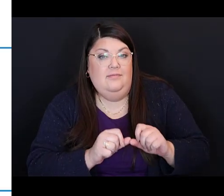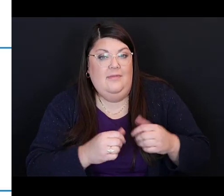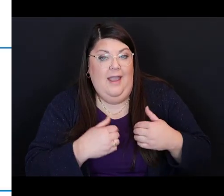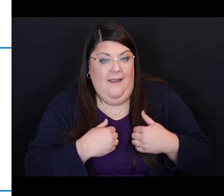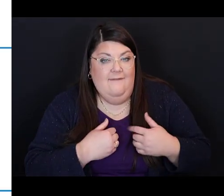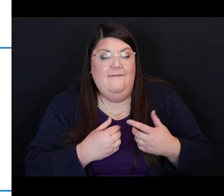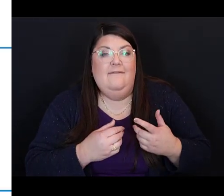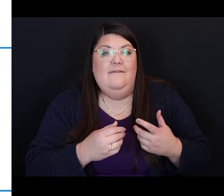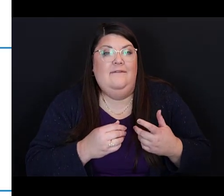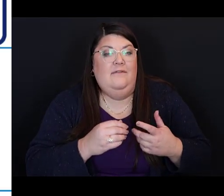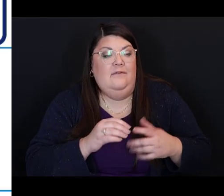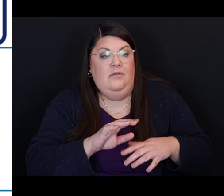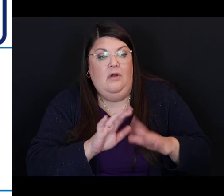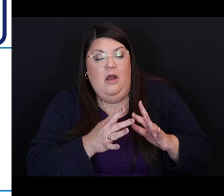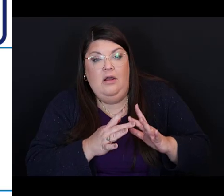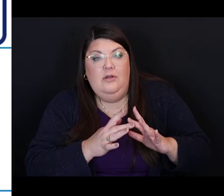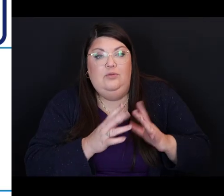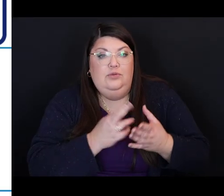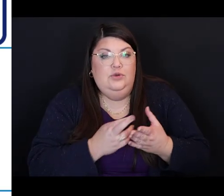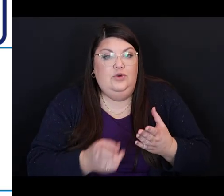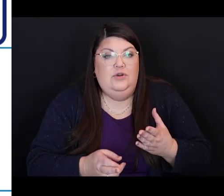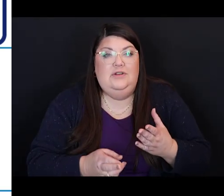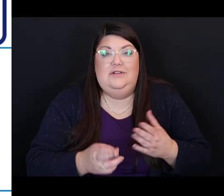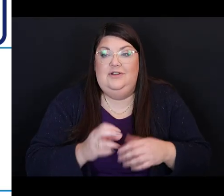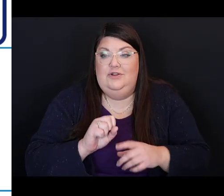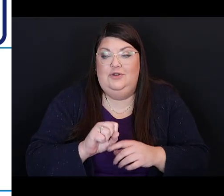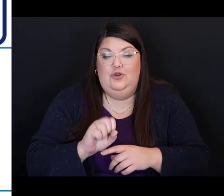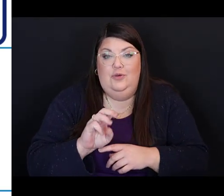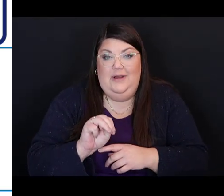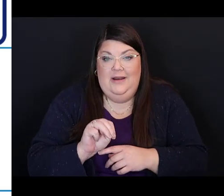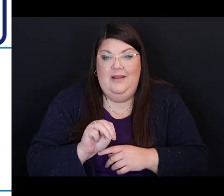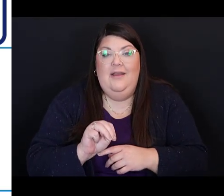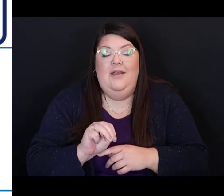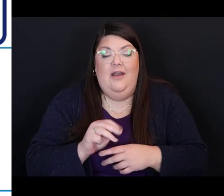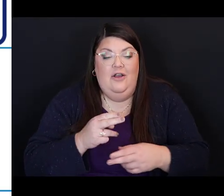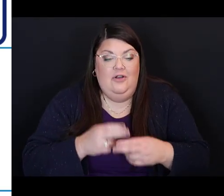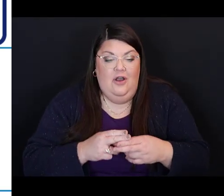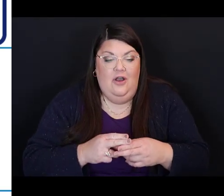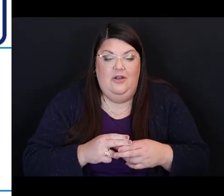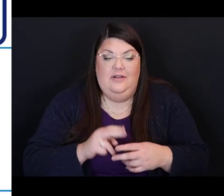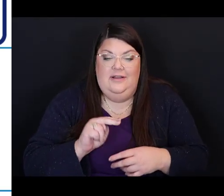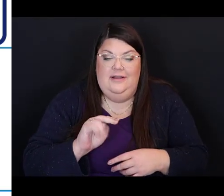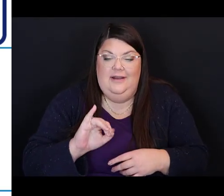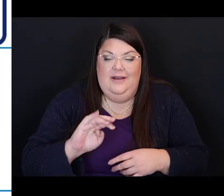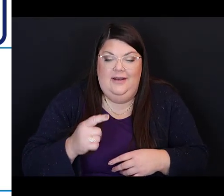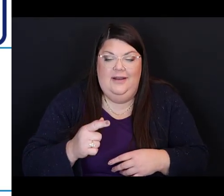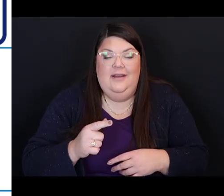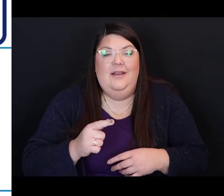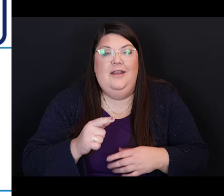social media site that we call the Ning Community, where members of our communities of practice can